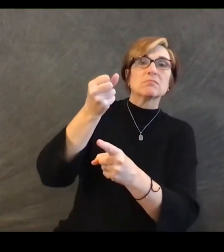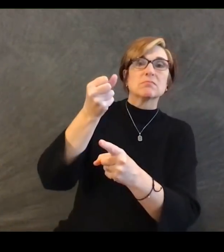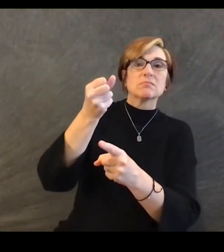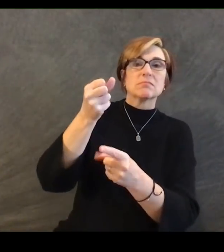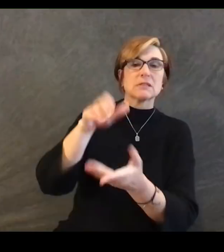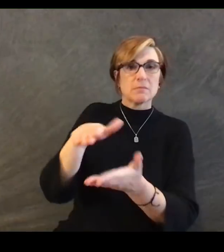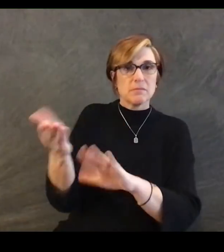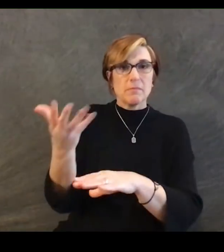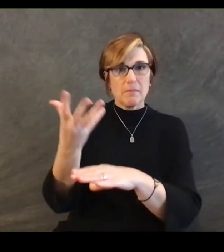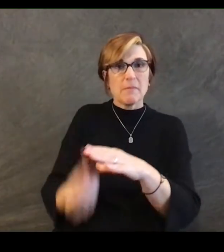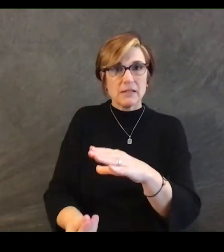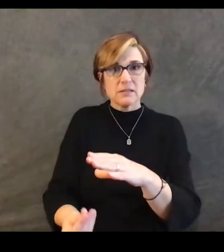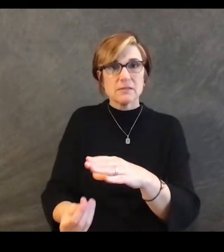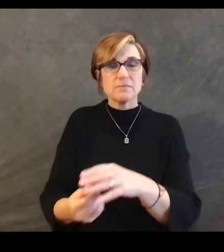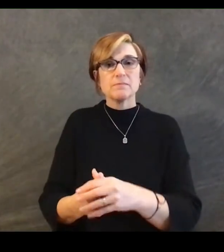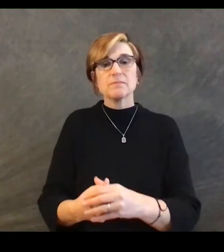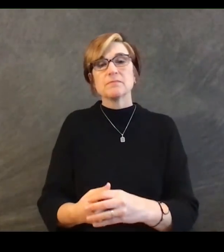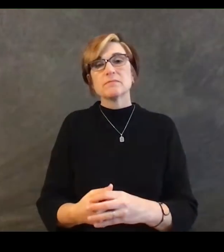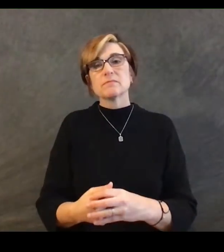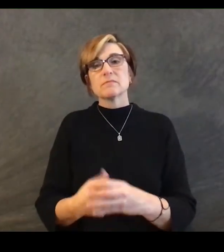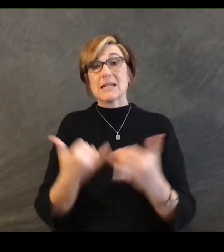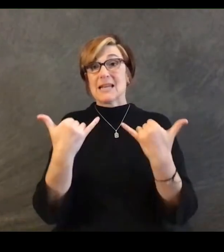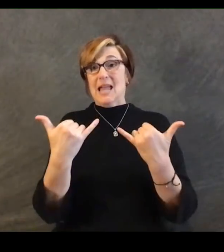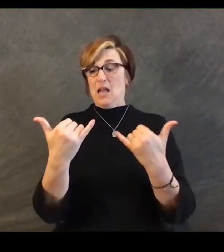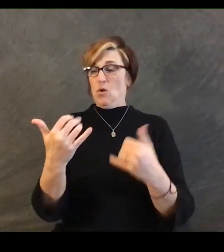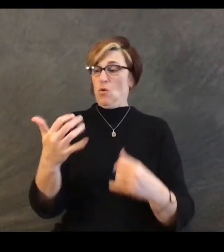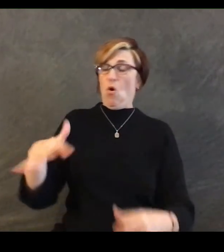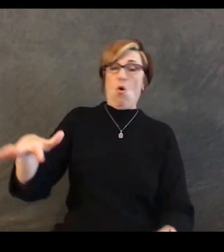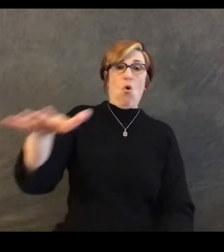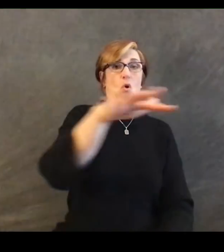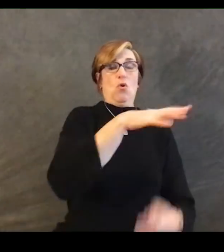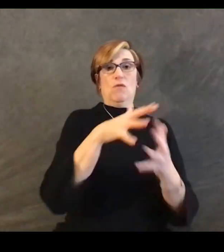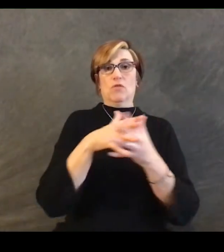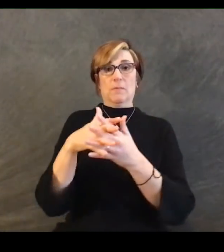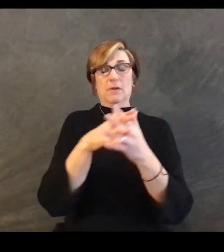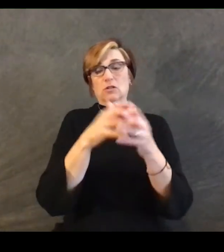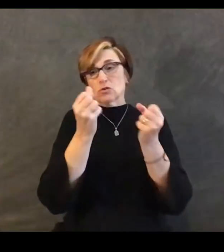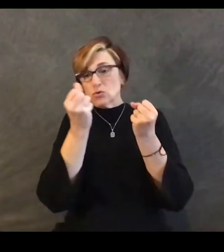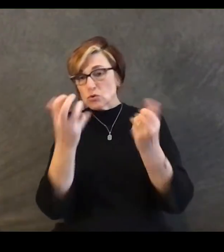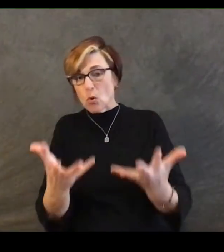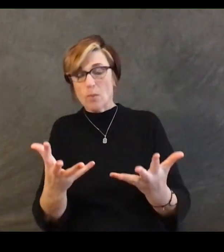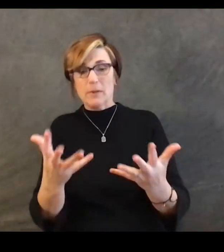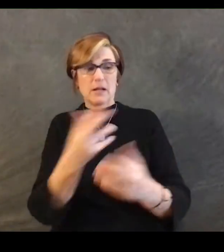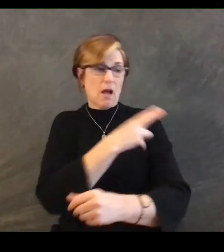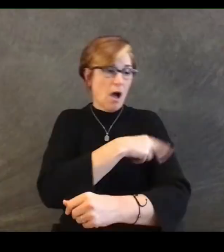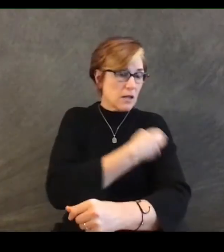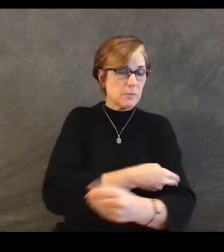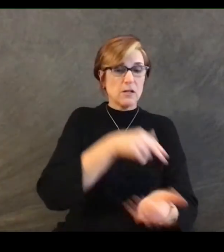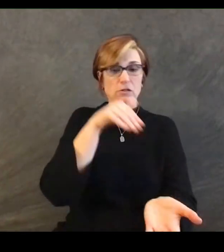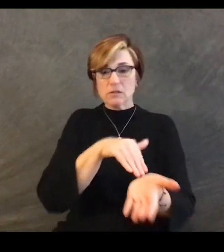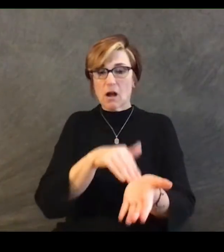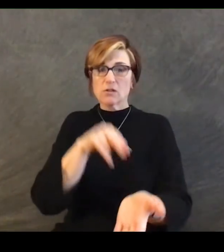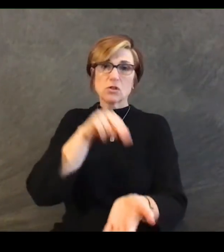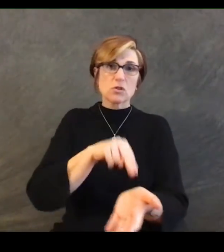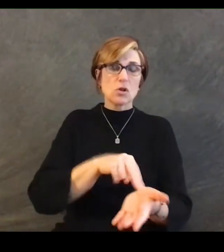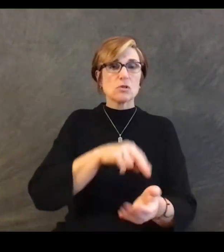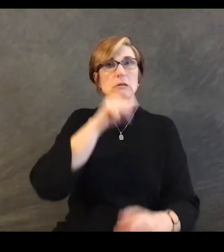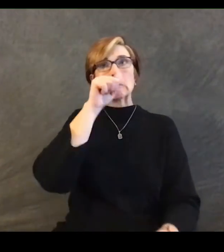nation but to each and every one of us do not be discouraged because what you